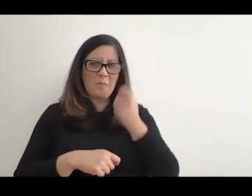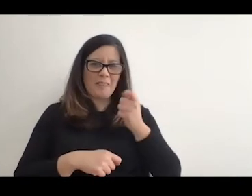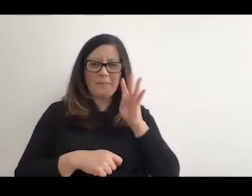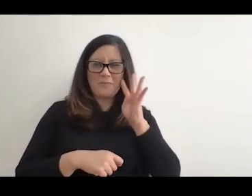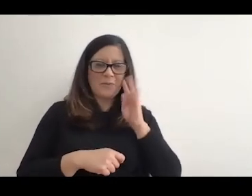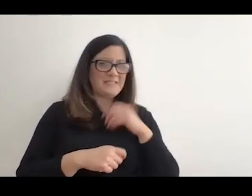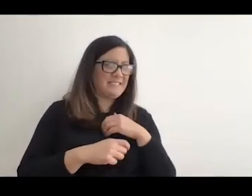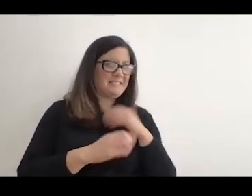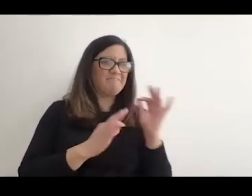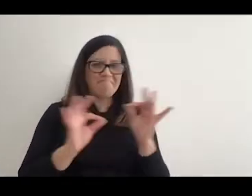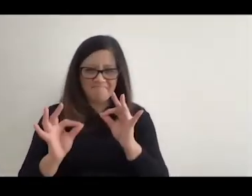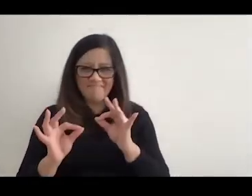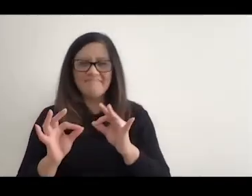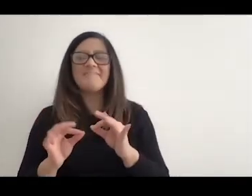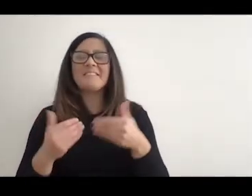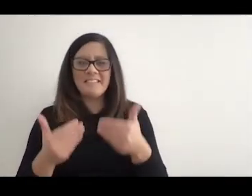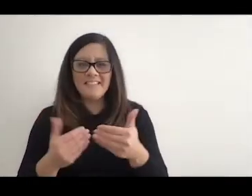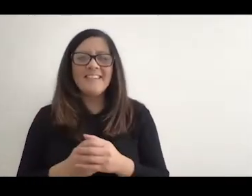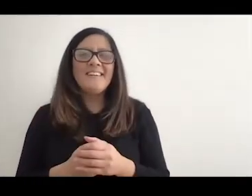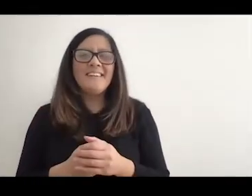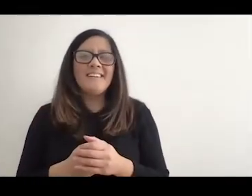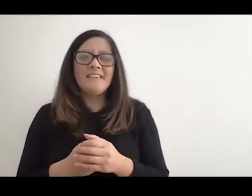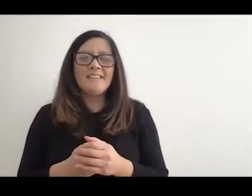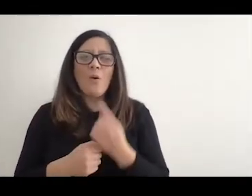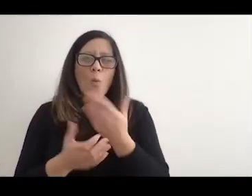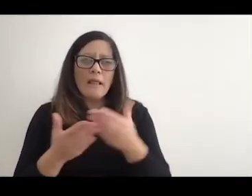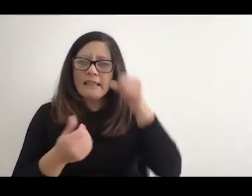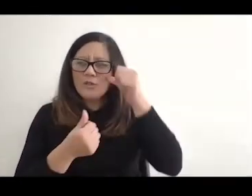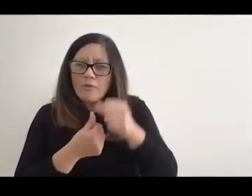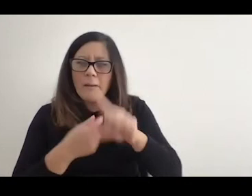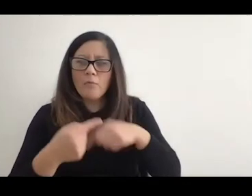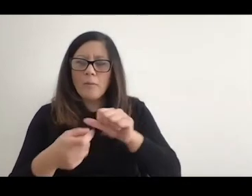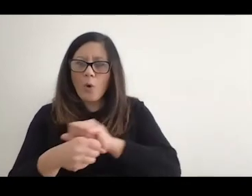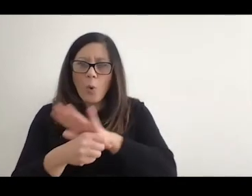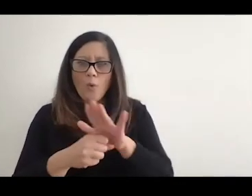to keep in mind with COVID-19 because I've been reading a lot of articles.